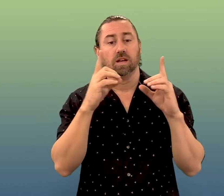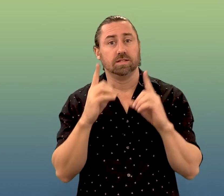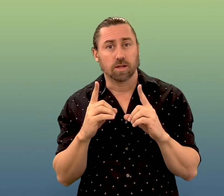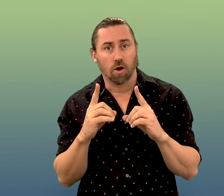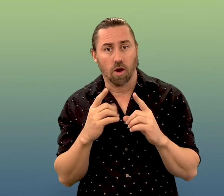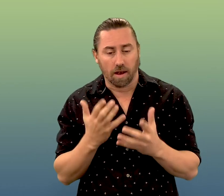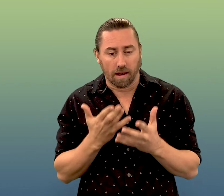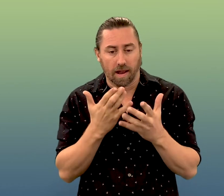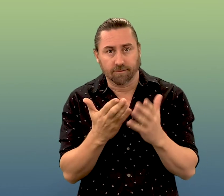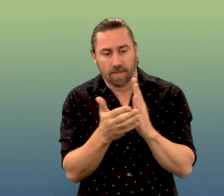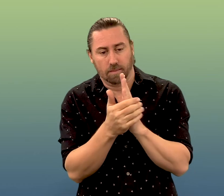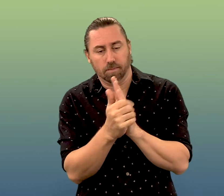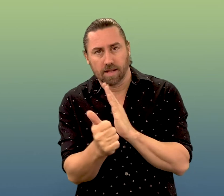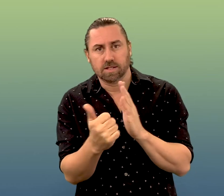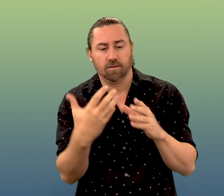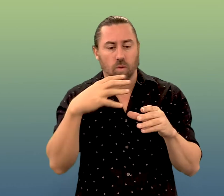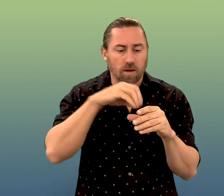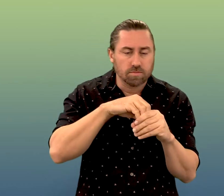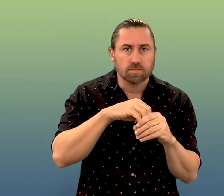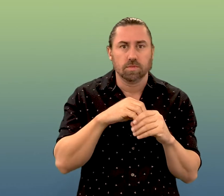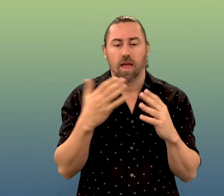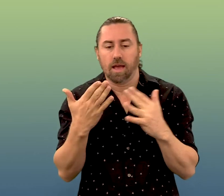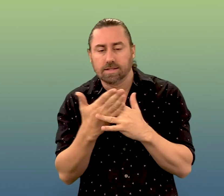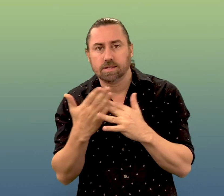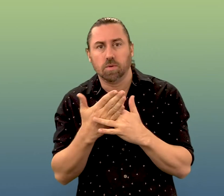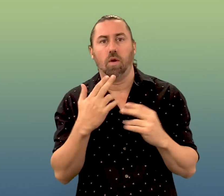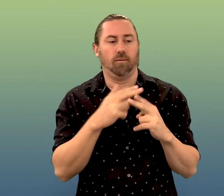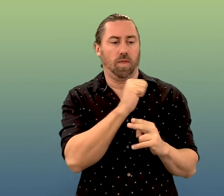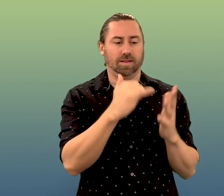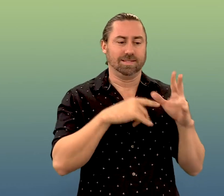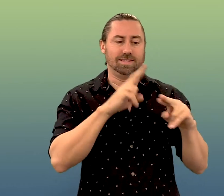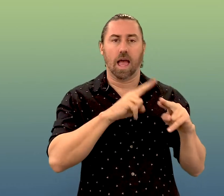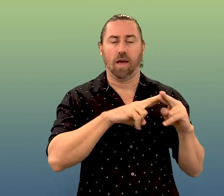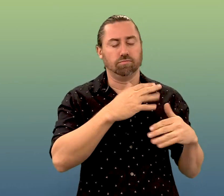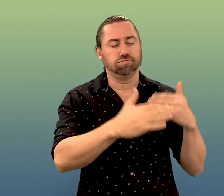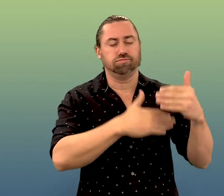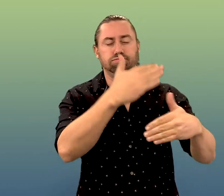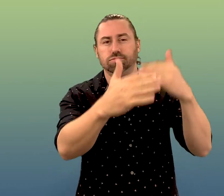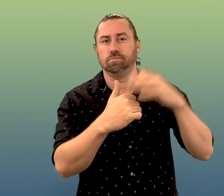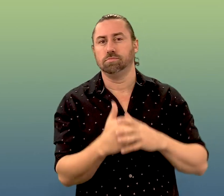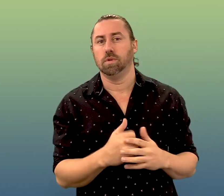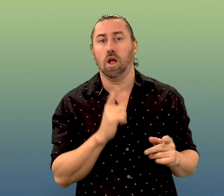Design and enable accessibility and inclusion at all stages of the employee journey.